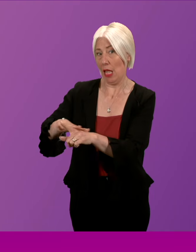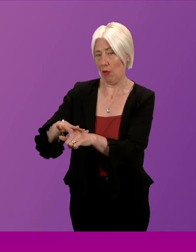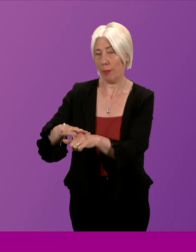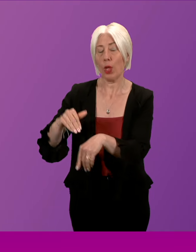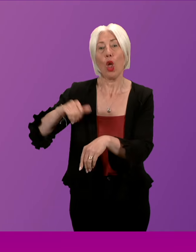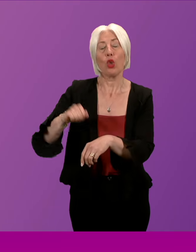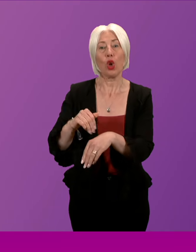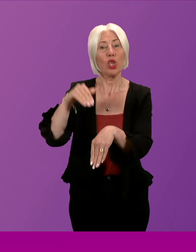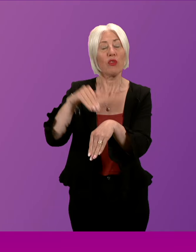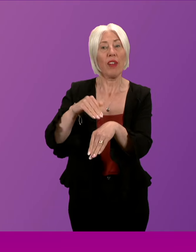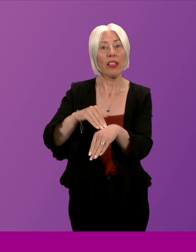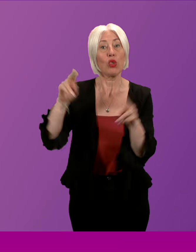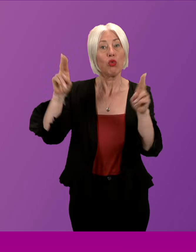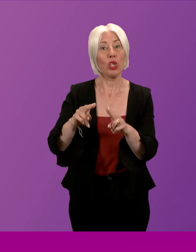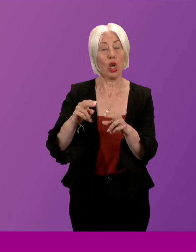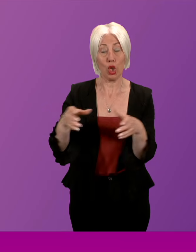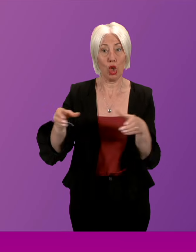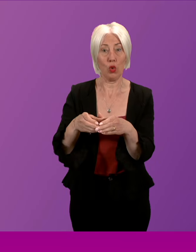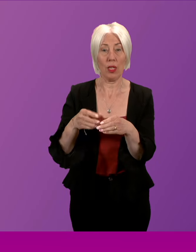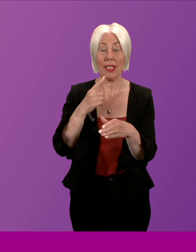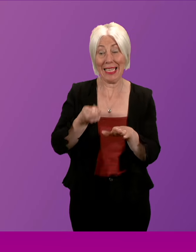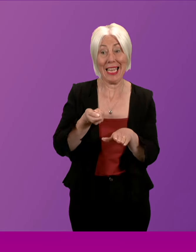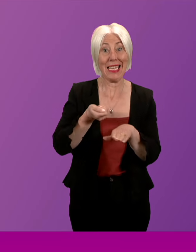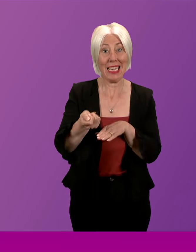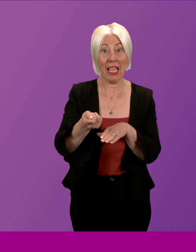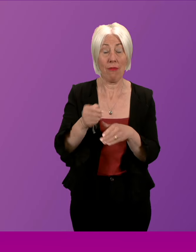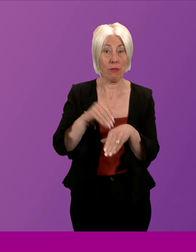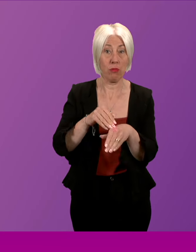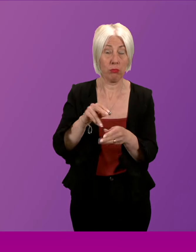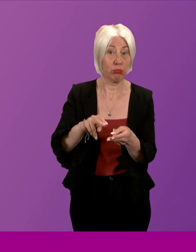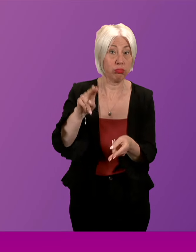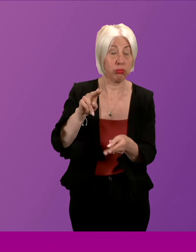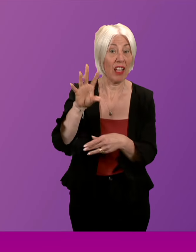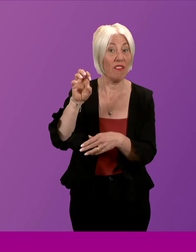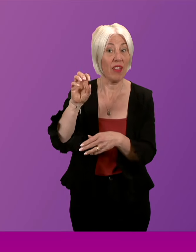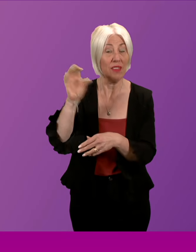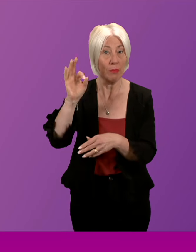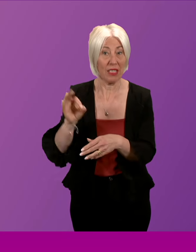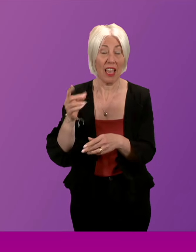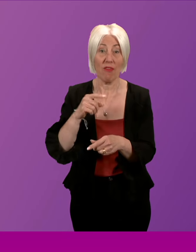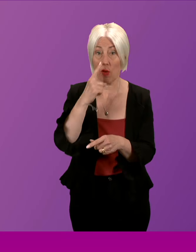Unit has said that knife possession increased by 15 per cent among 11 to 15-year-olds between